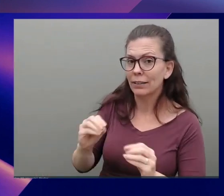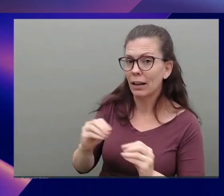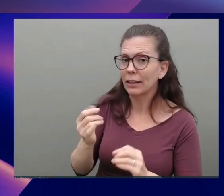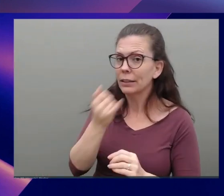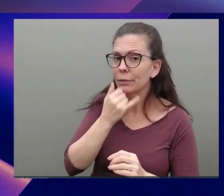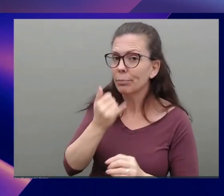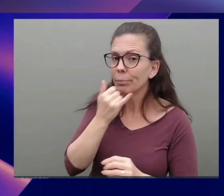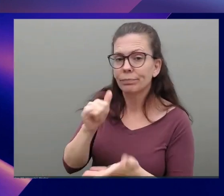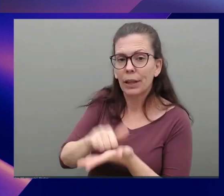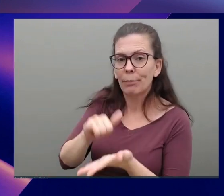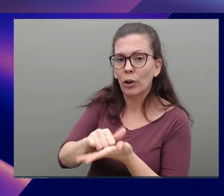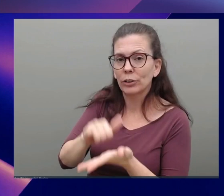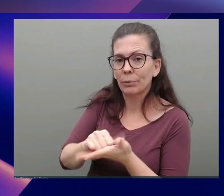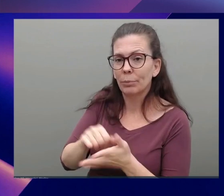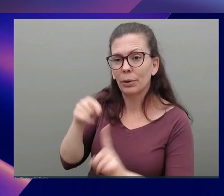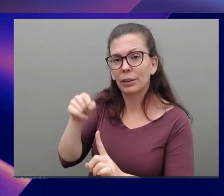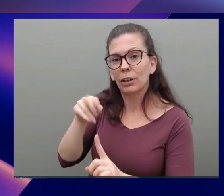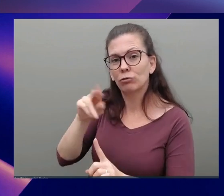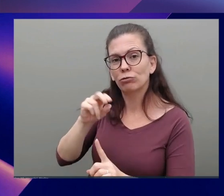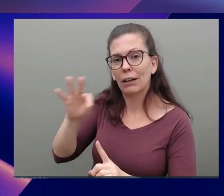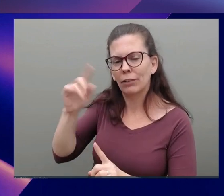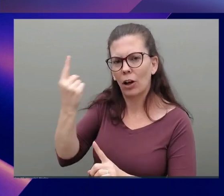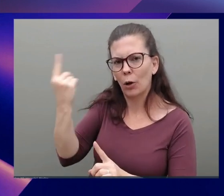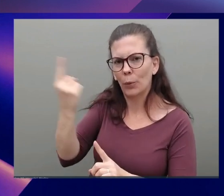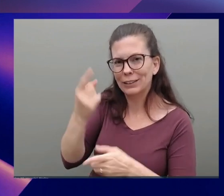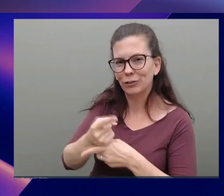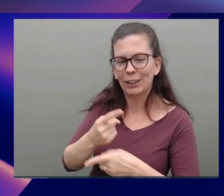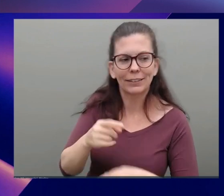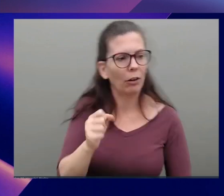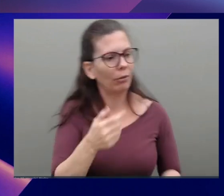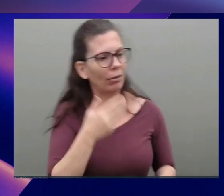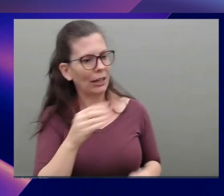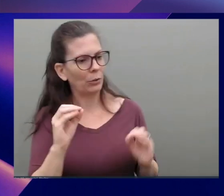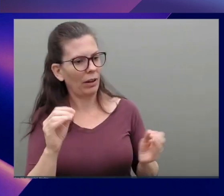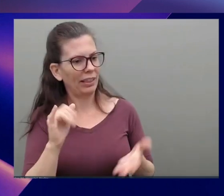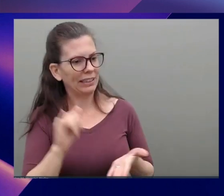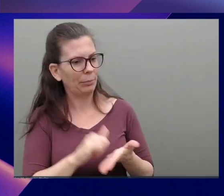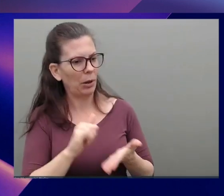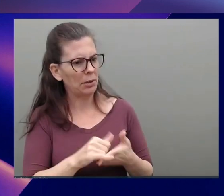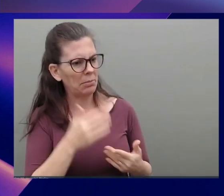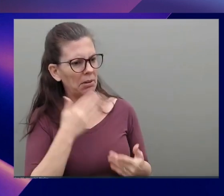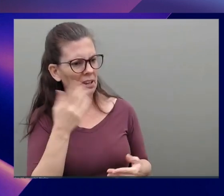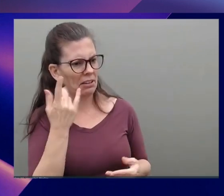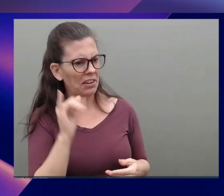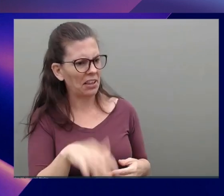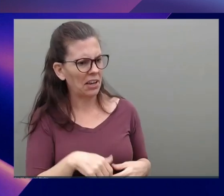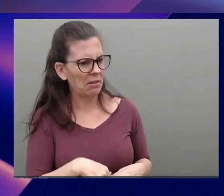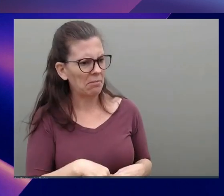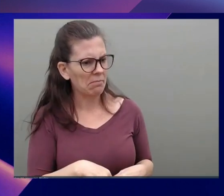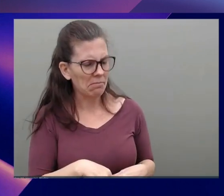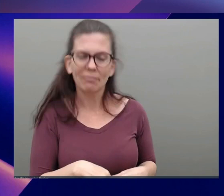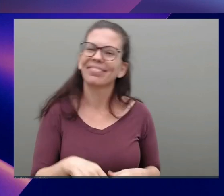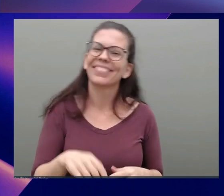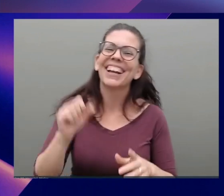Thank you. Nothing is impossible, right? Thank you for that. So, there are other roles as well,